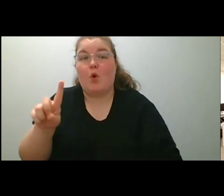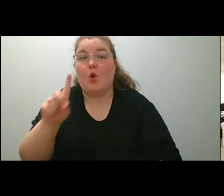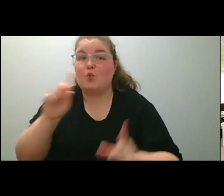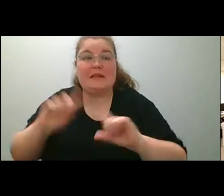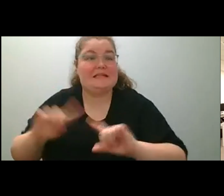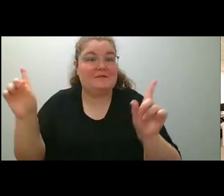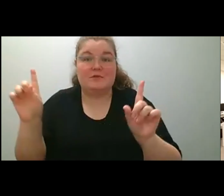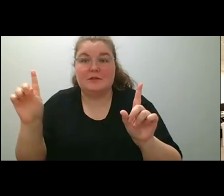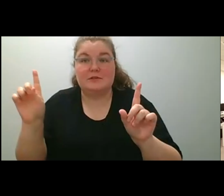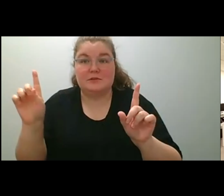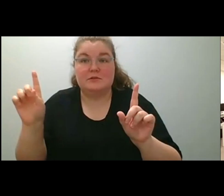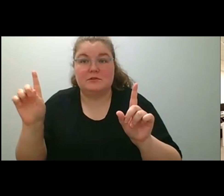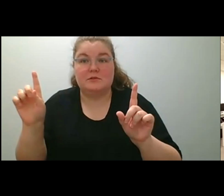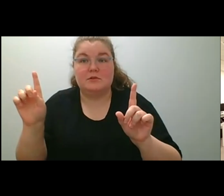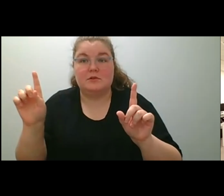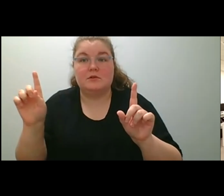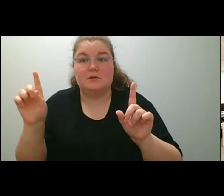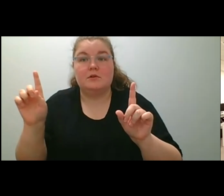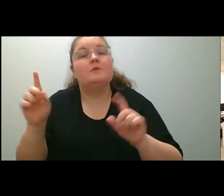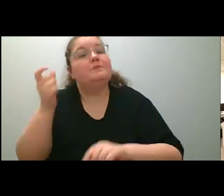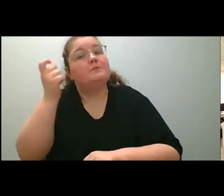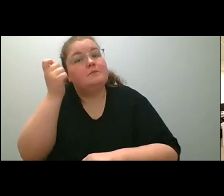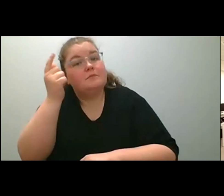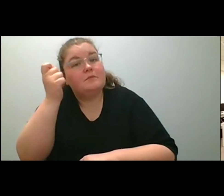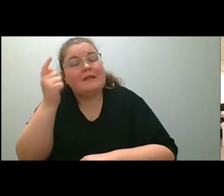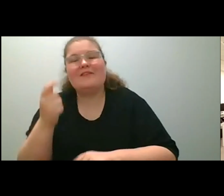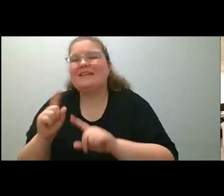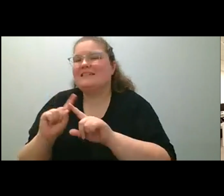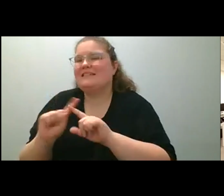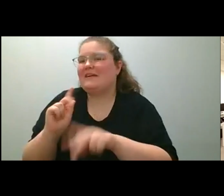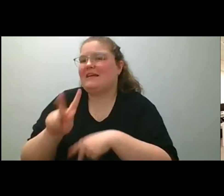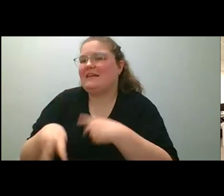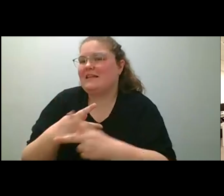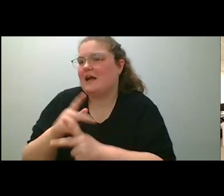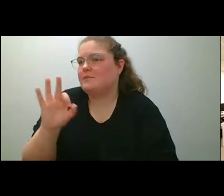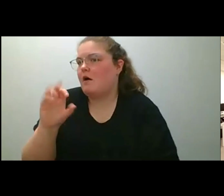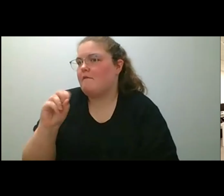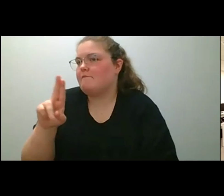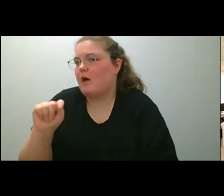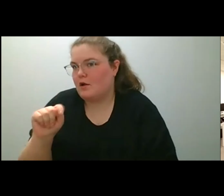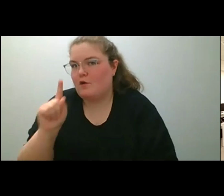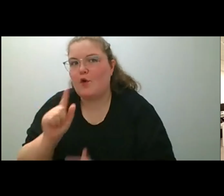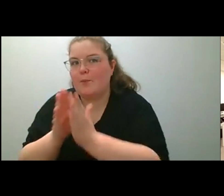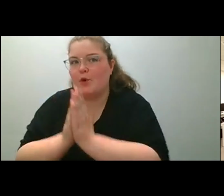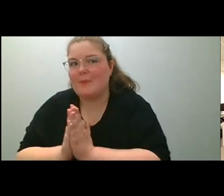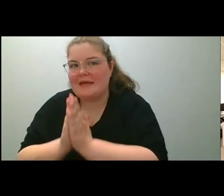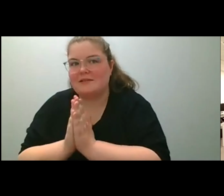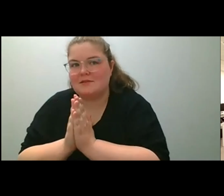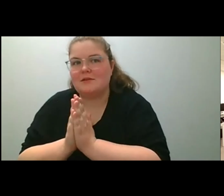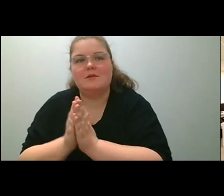Likewise, because there are a few different types of fonts used for Burmese. And they don't all necessarily work well